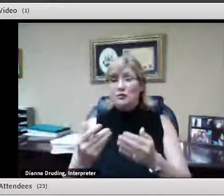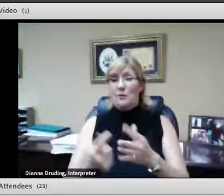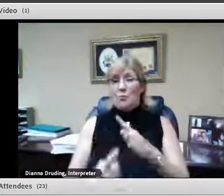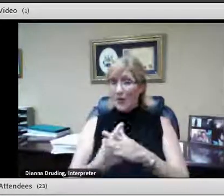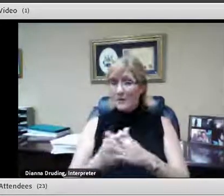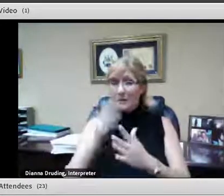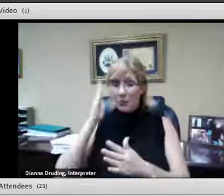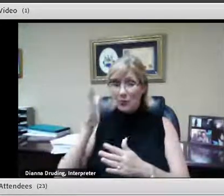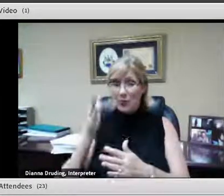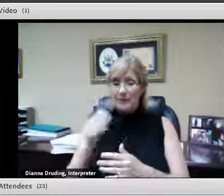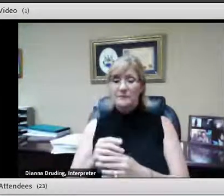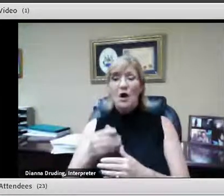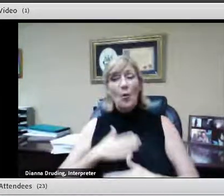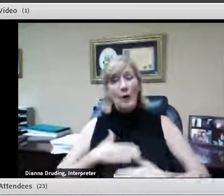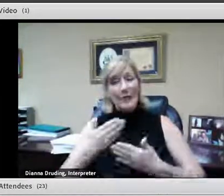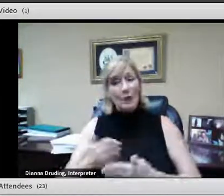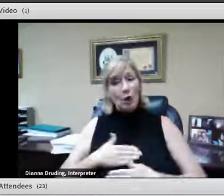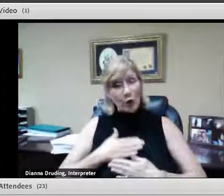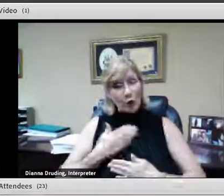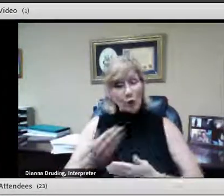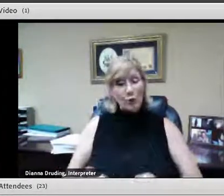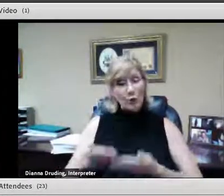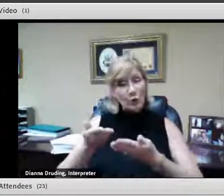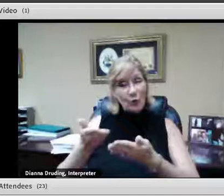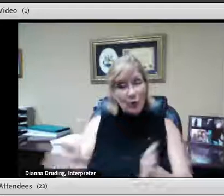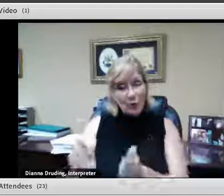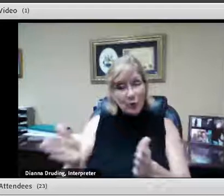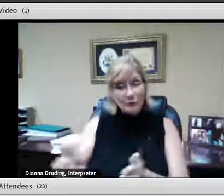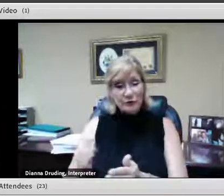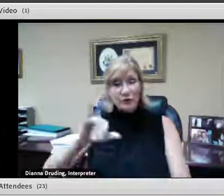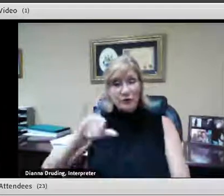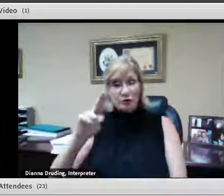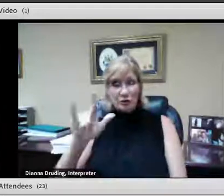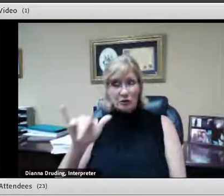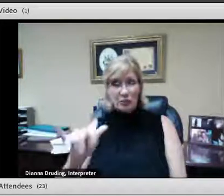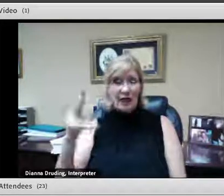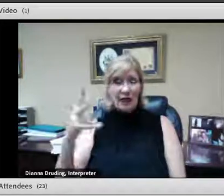Attendees, we encourage you to join us next Thursday, July 13th, for our next management webinar